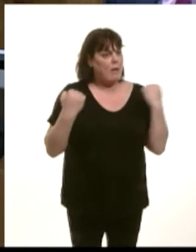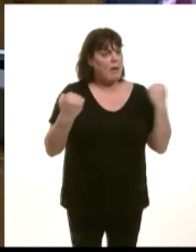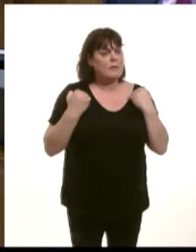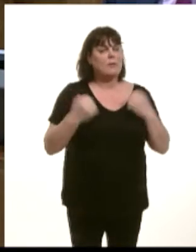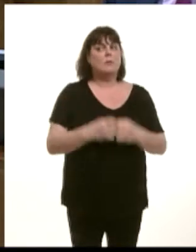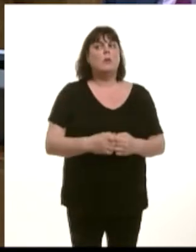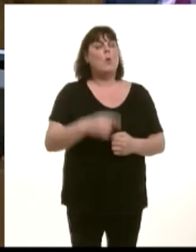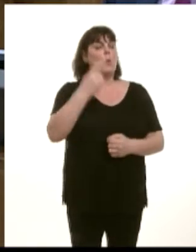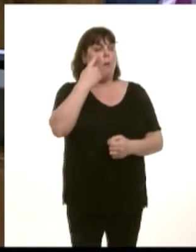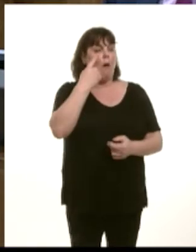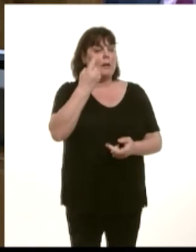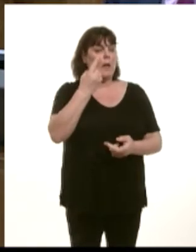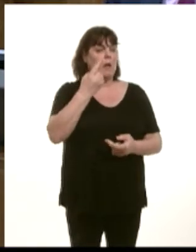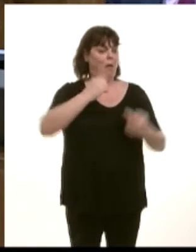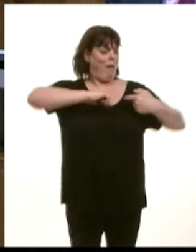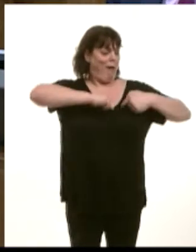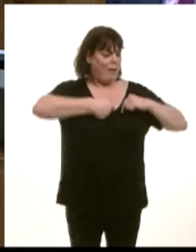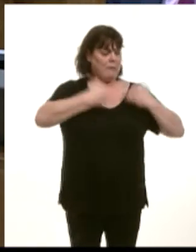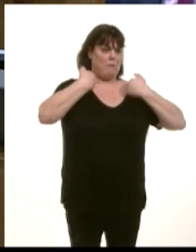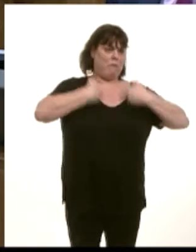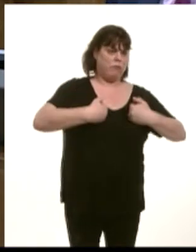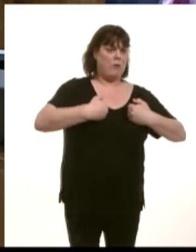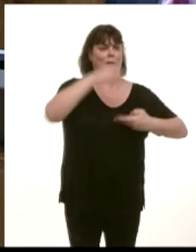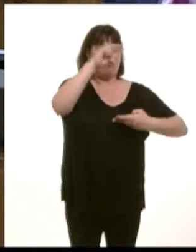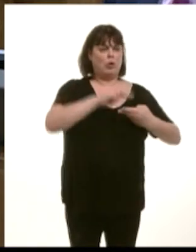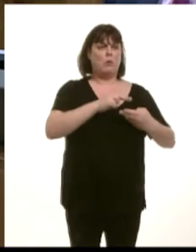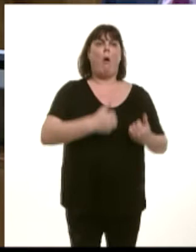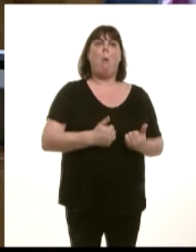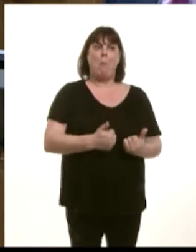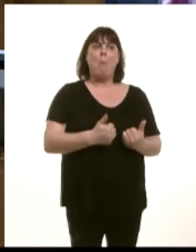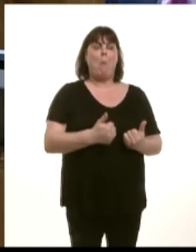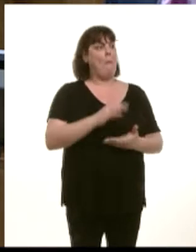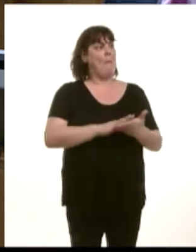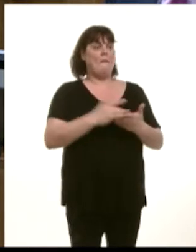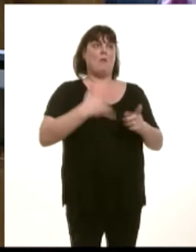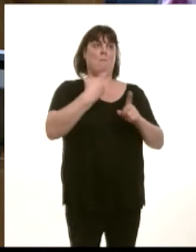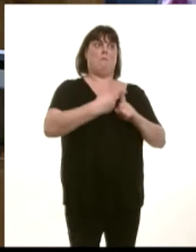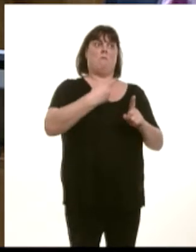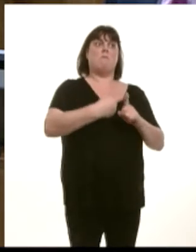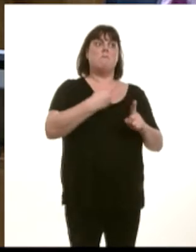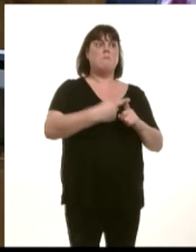we see the drop in the rate of heart disease gives us cause for optimism that the message,